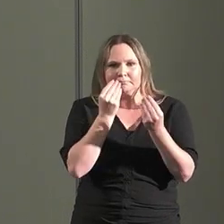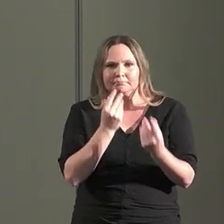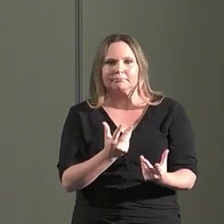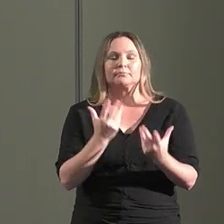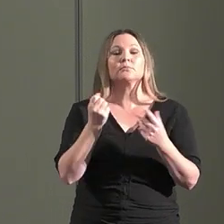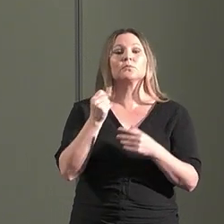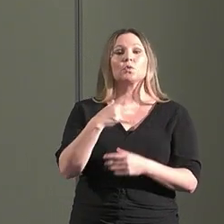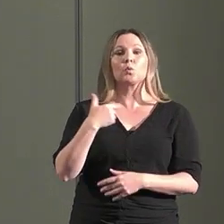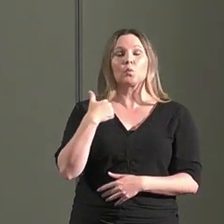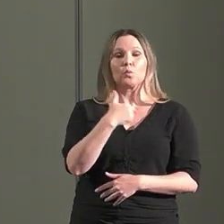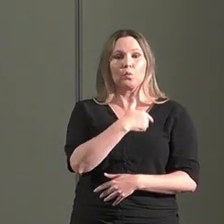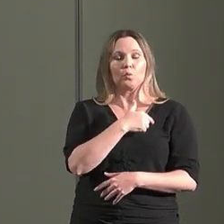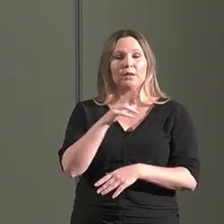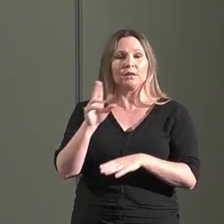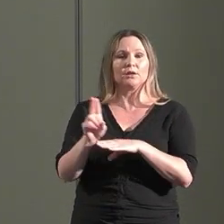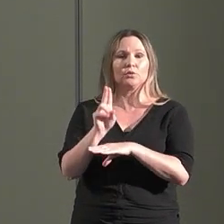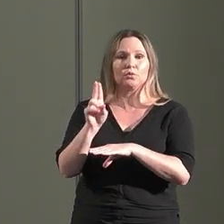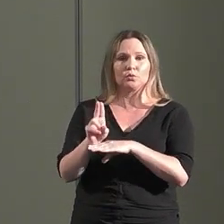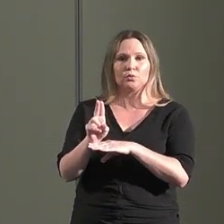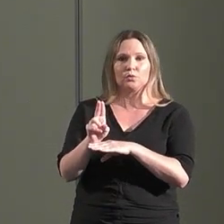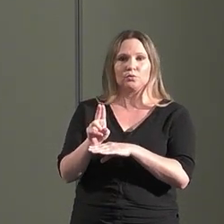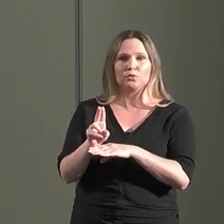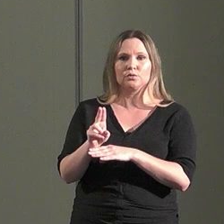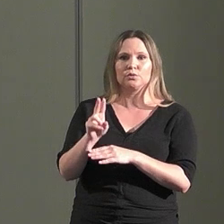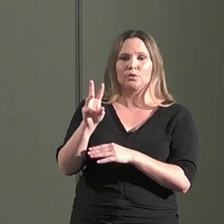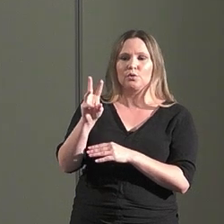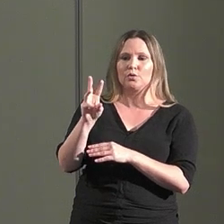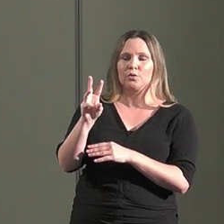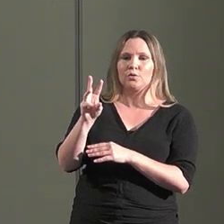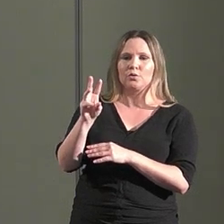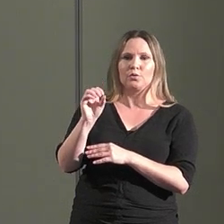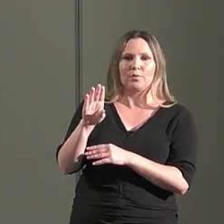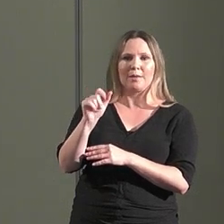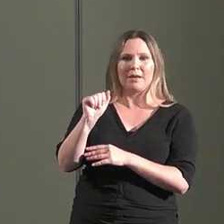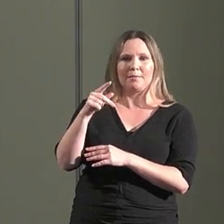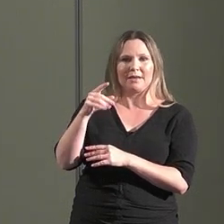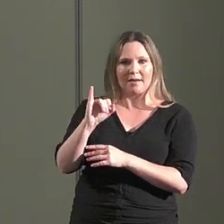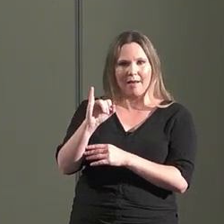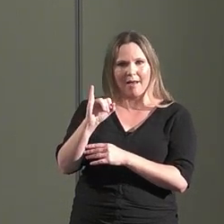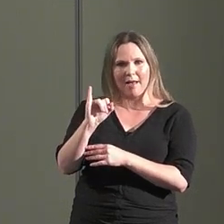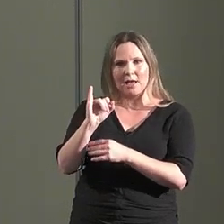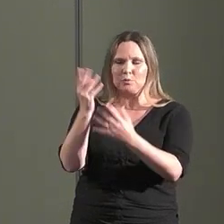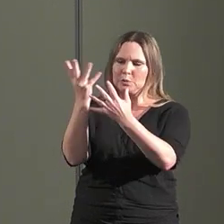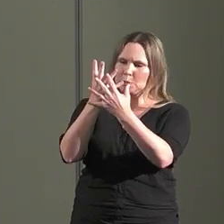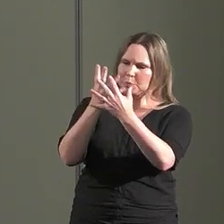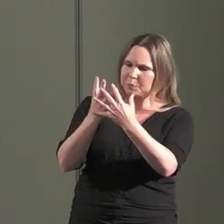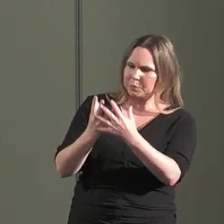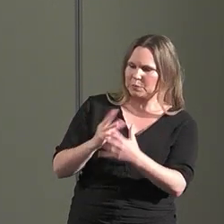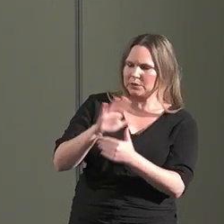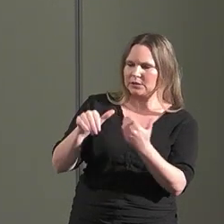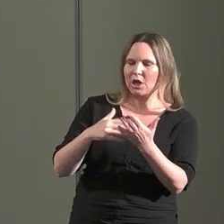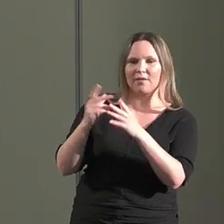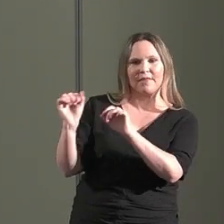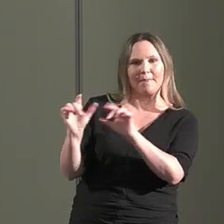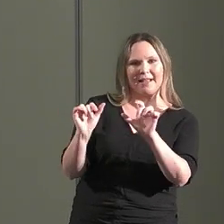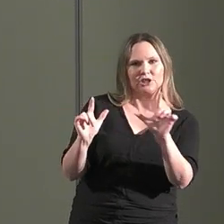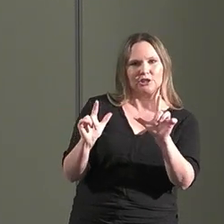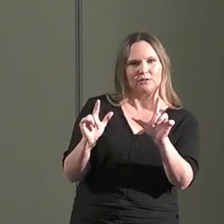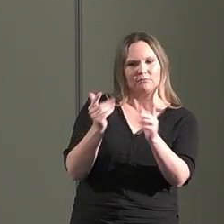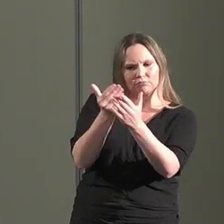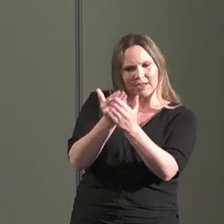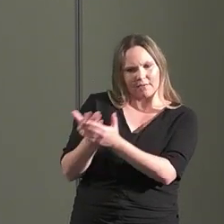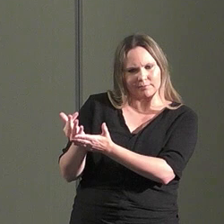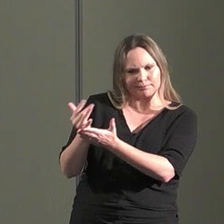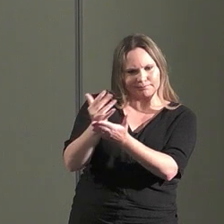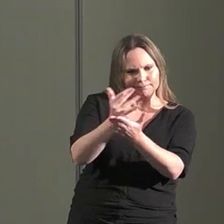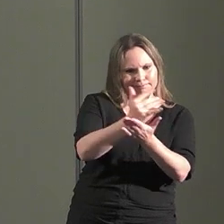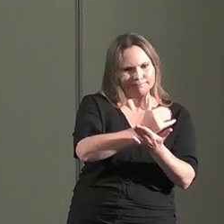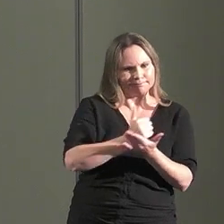And so we used the WAVE A PI to scan the pages and collect the data and analyze it.